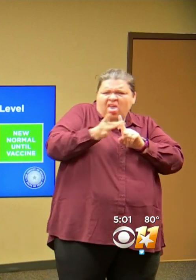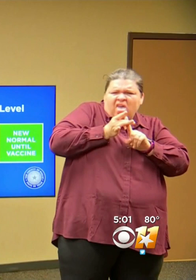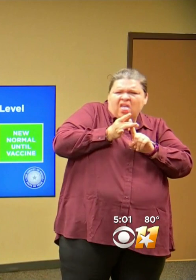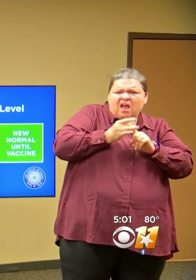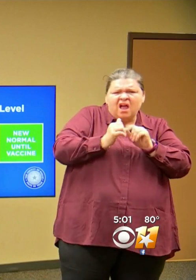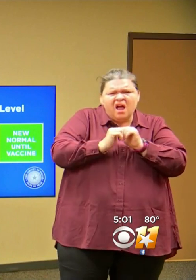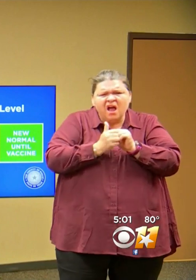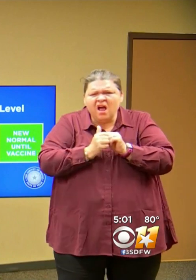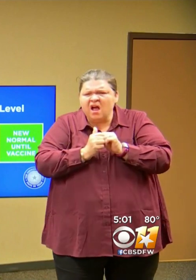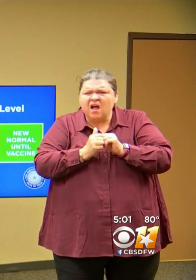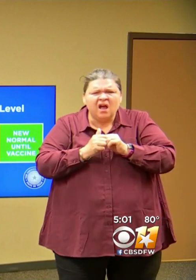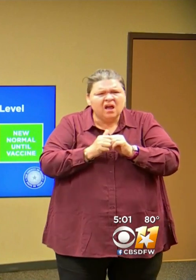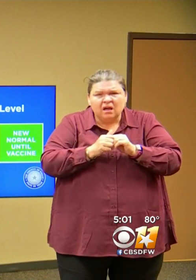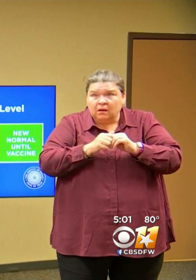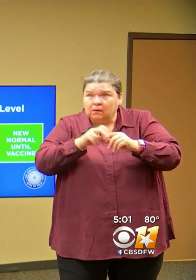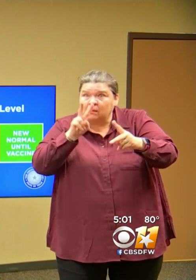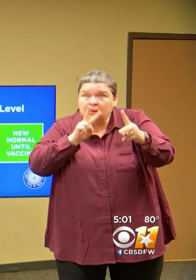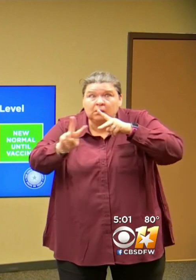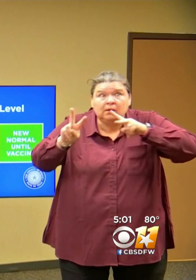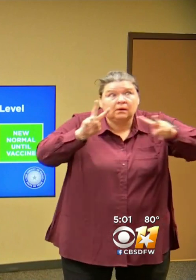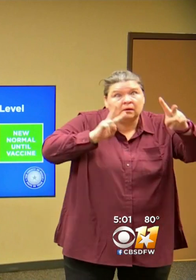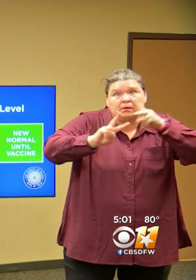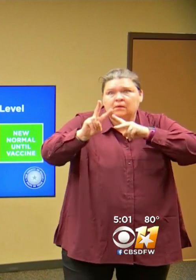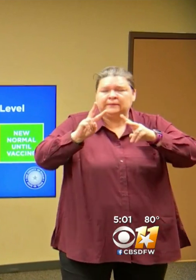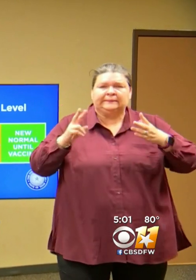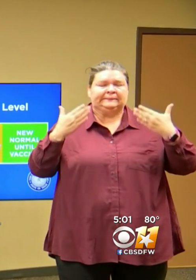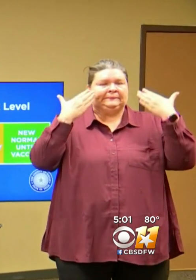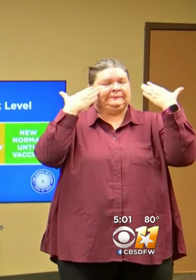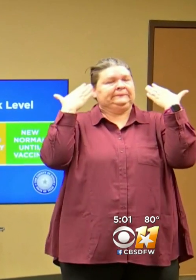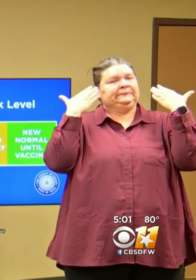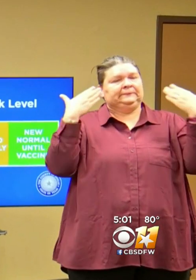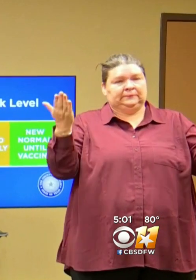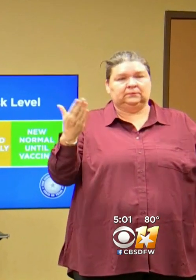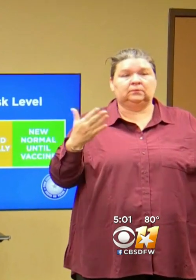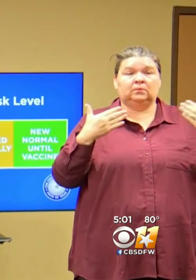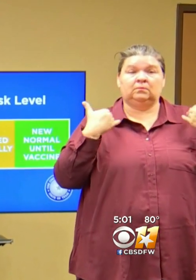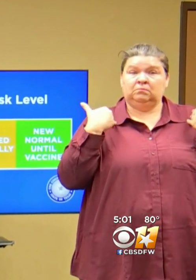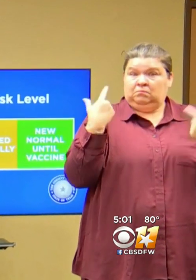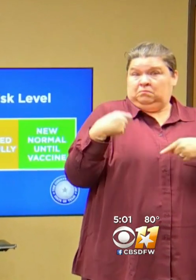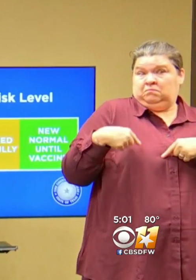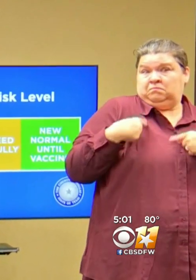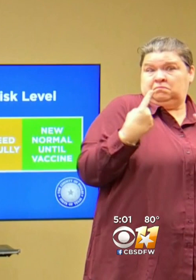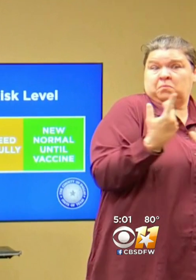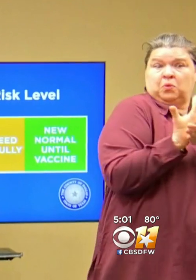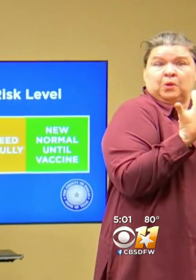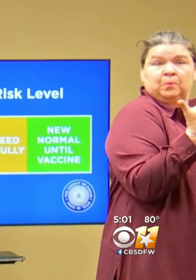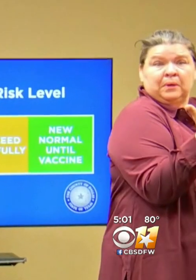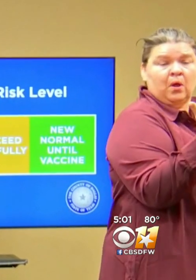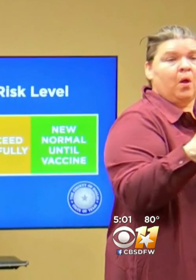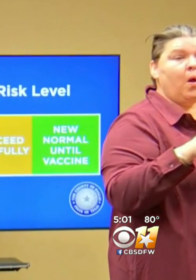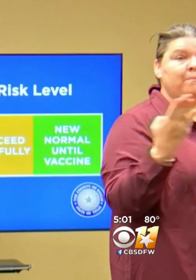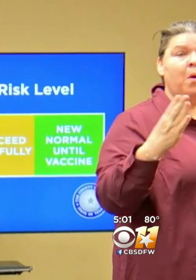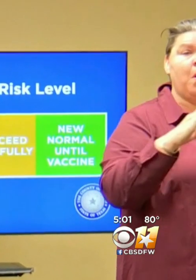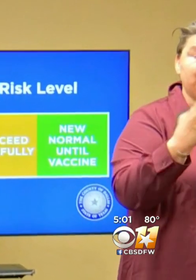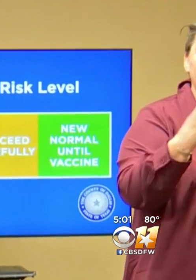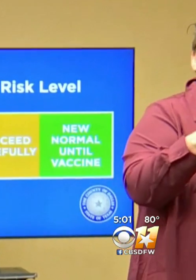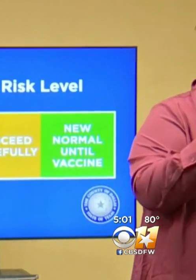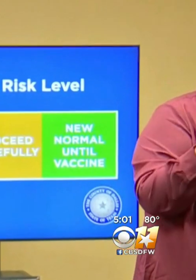APPEARS TO BE FLATTENING, AND THIS MAY BE THE PLATEAU AT THE PEAK. IT'S HARD TO PREDICT WHAT